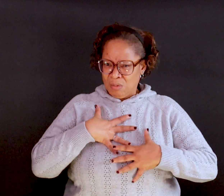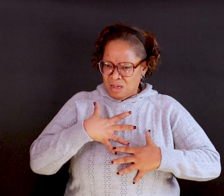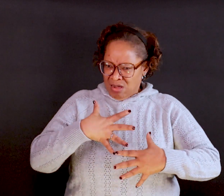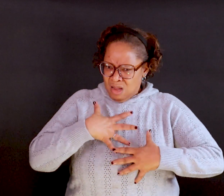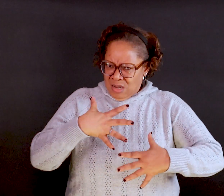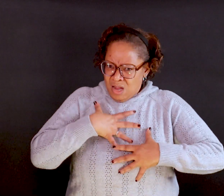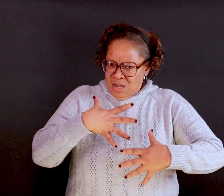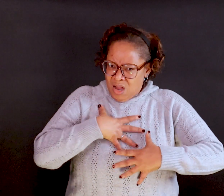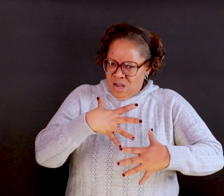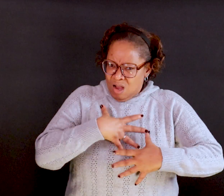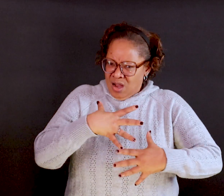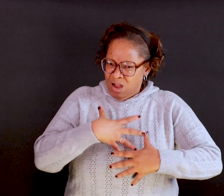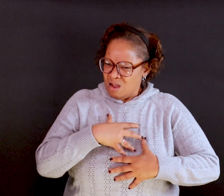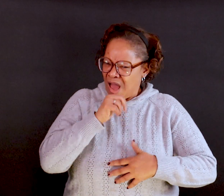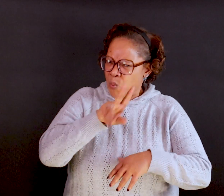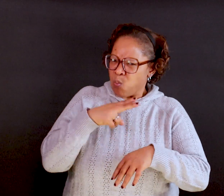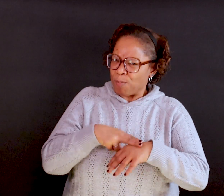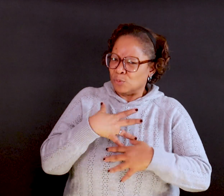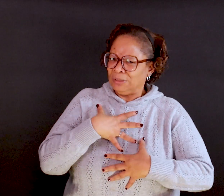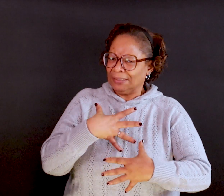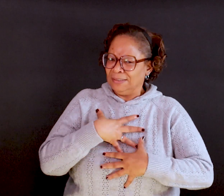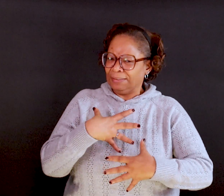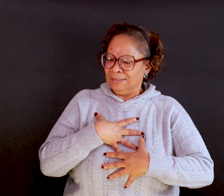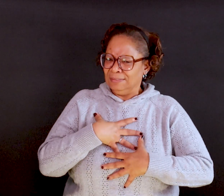Breathing rapidly